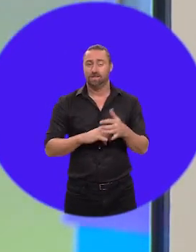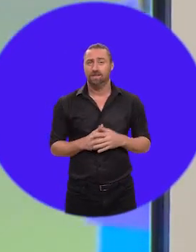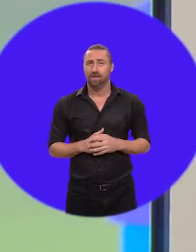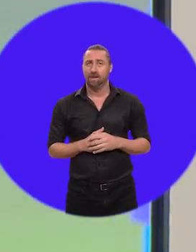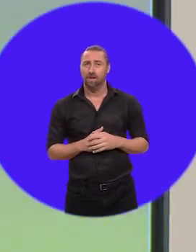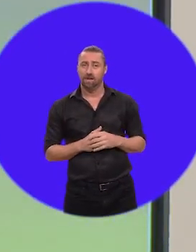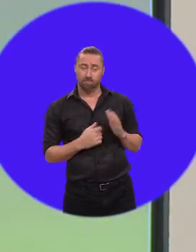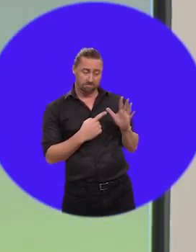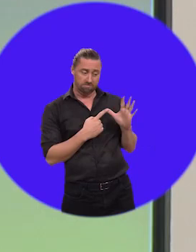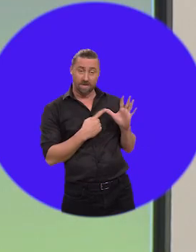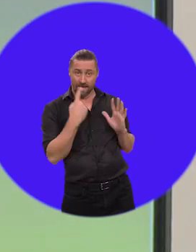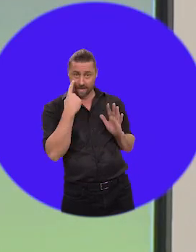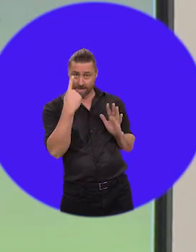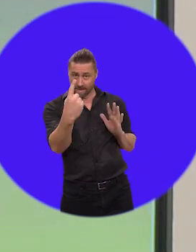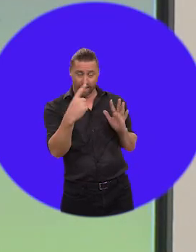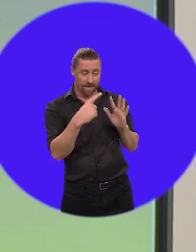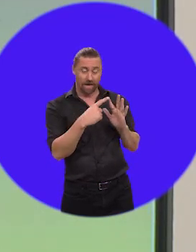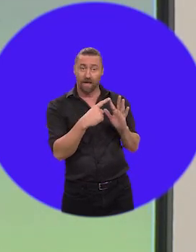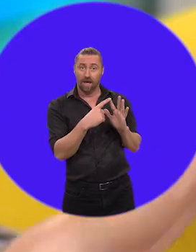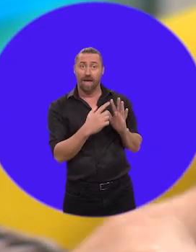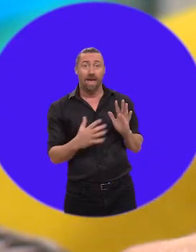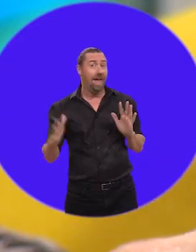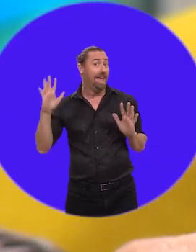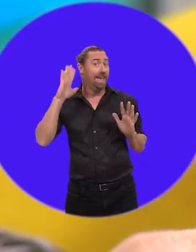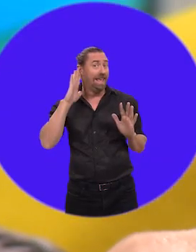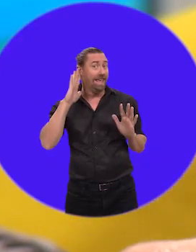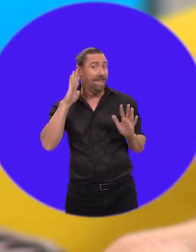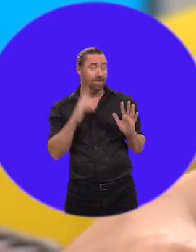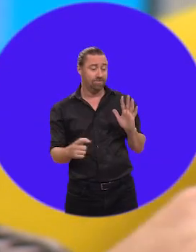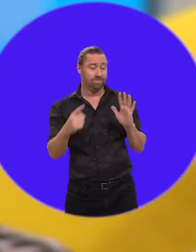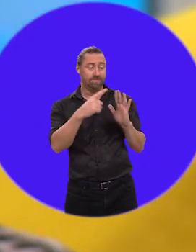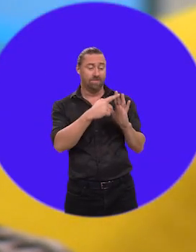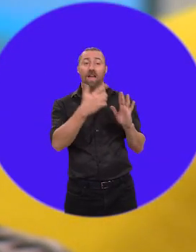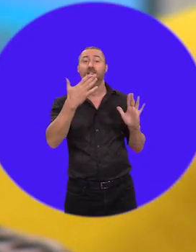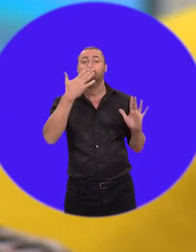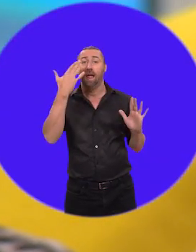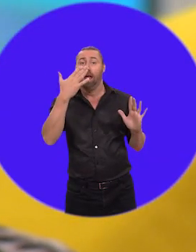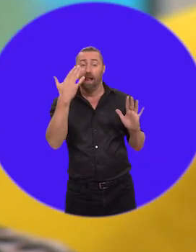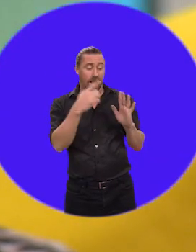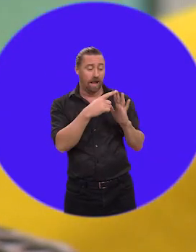There we go. I see, I hear, I smell, I touch, and I taste.